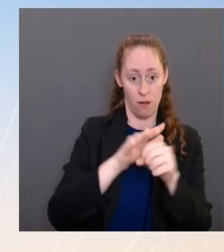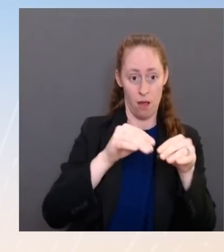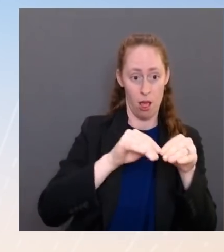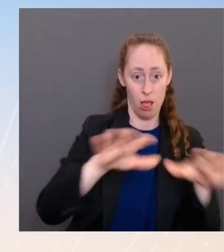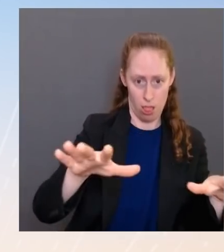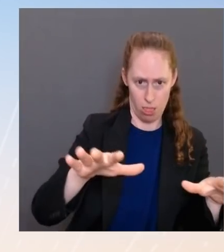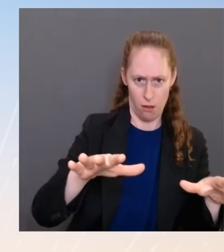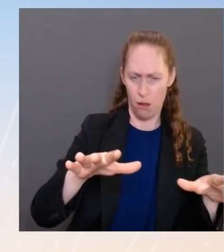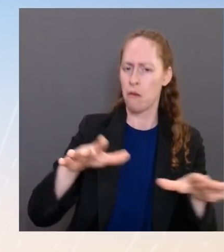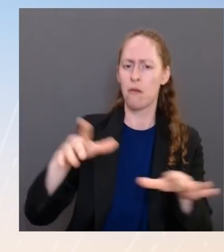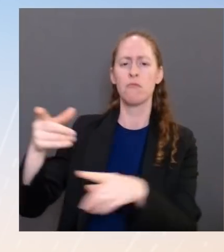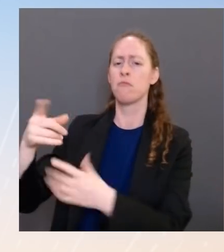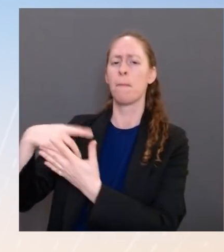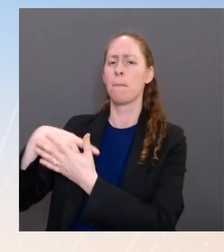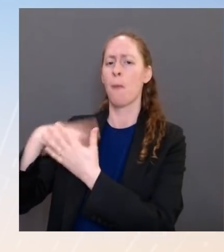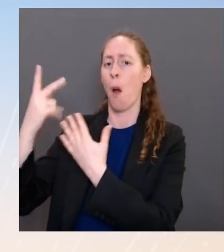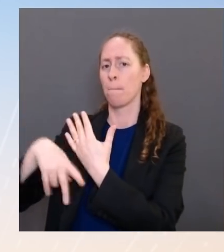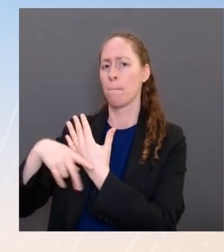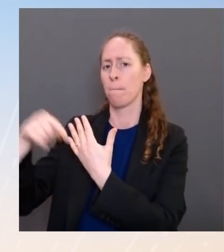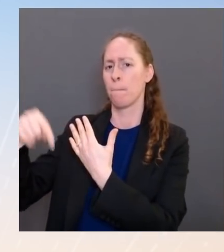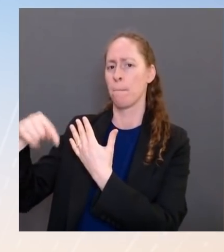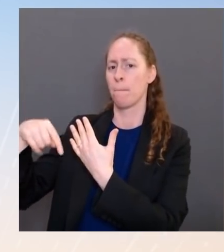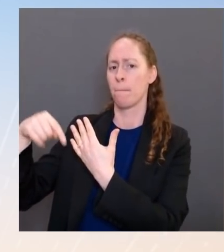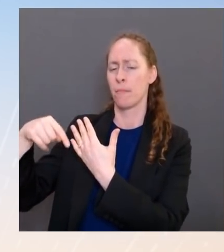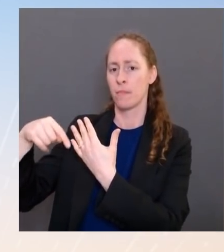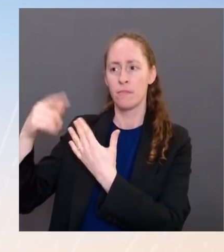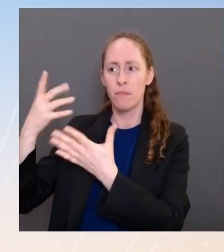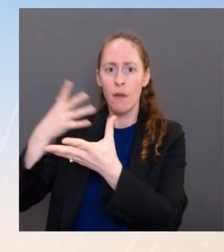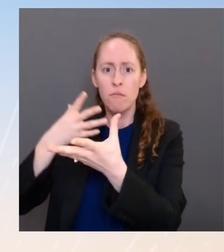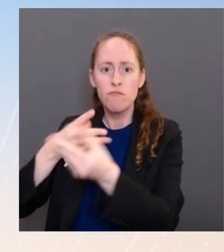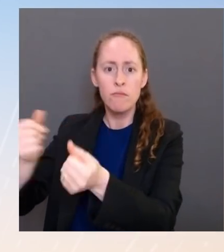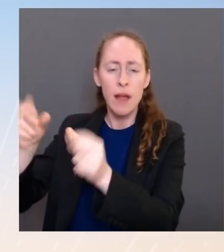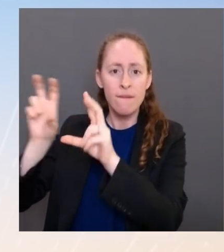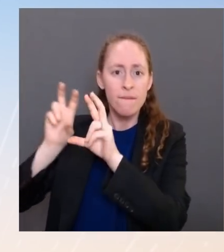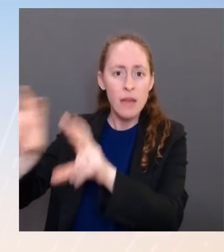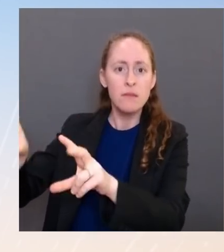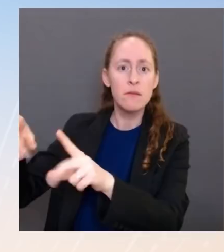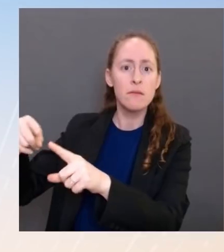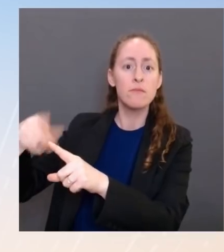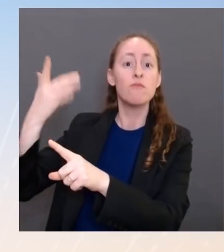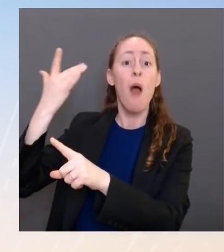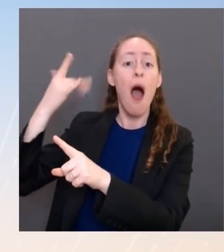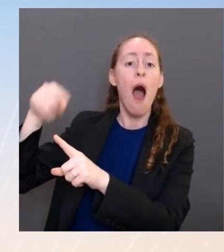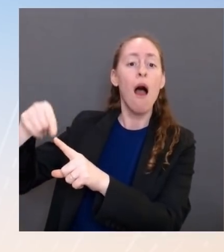we have spoken to this in the past, Josh, as you know. The President made a decision that in order to address